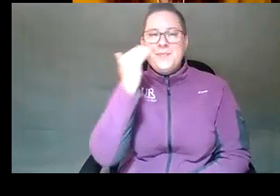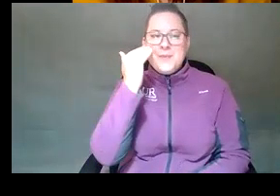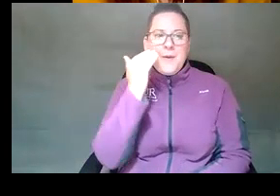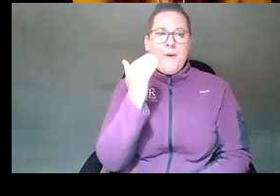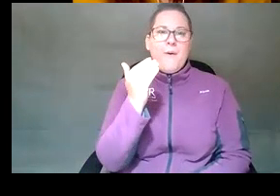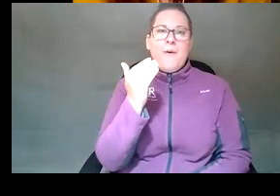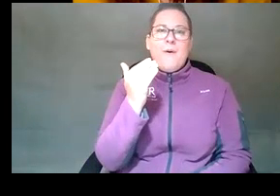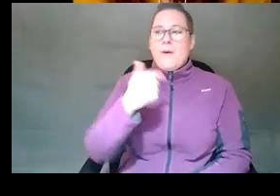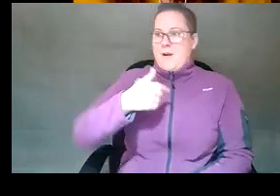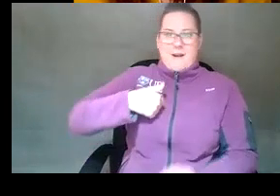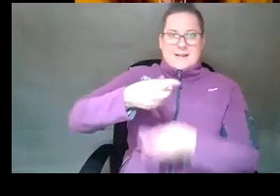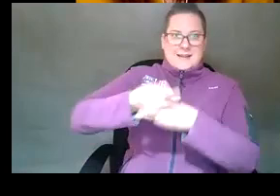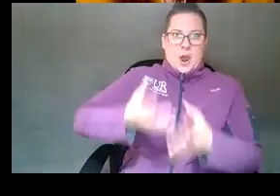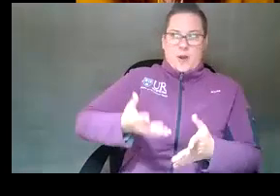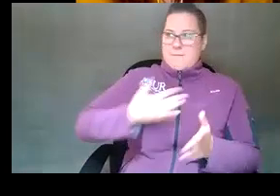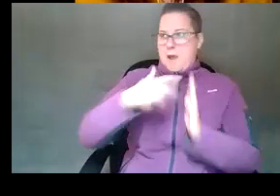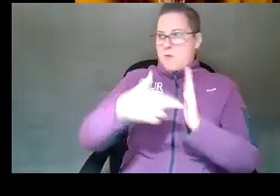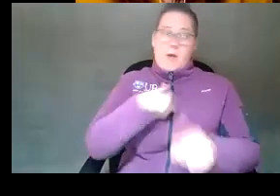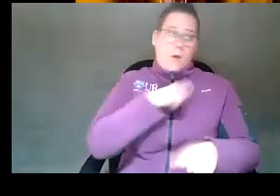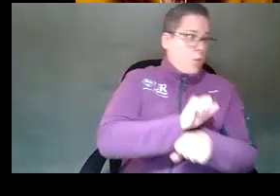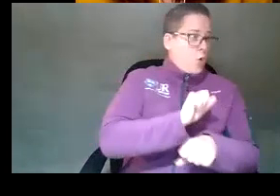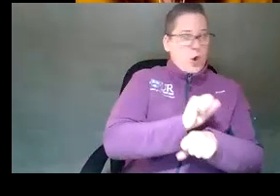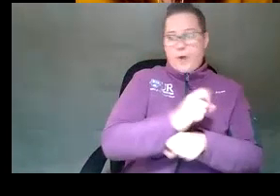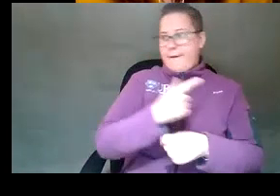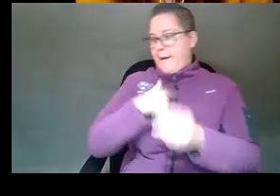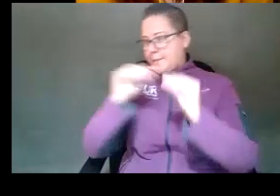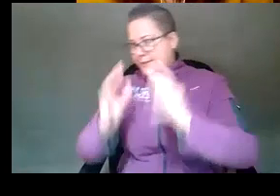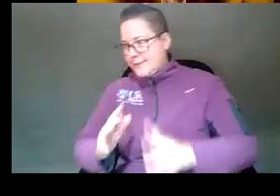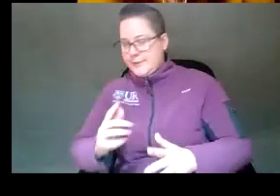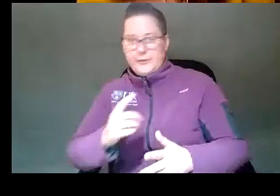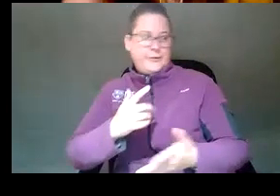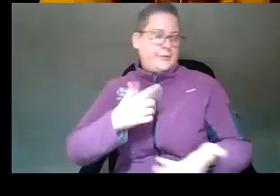caregivers just thinking about how your support of the session may look a little bit different